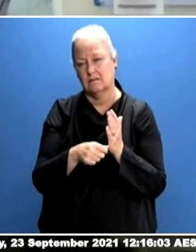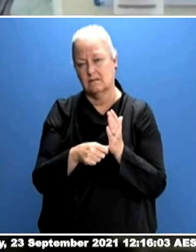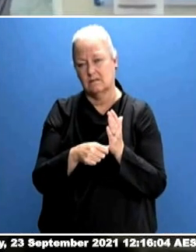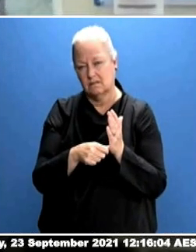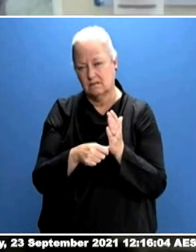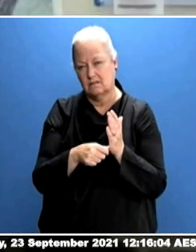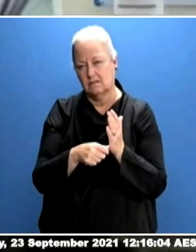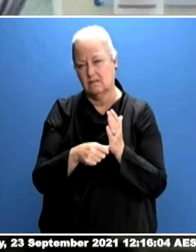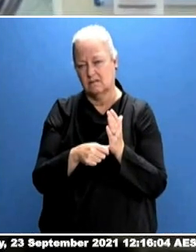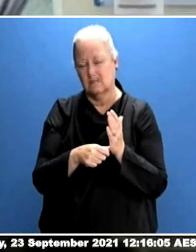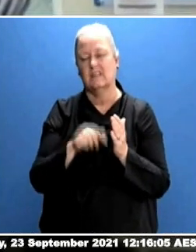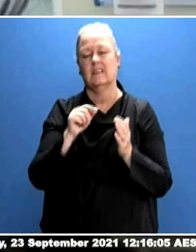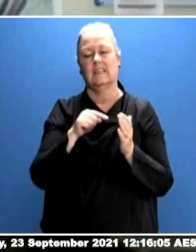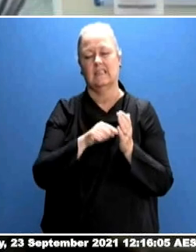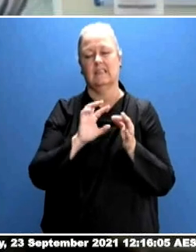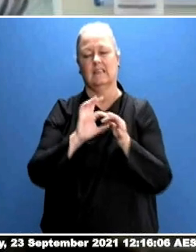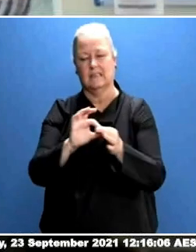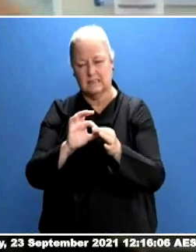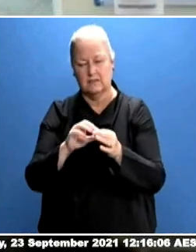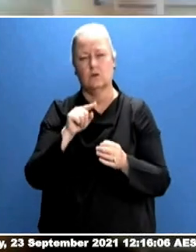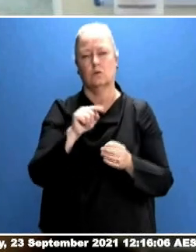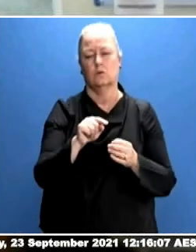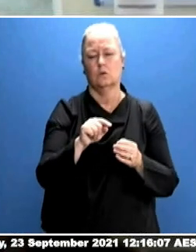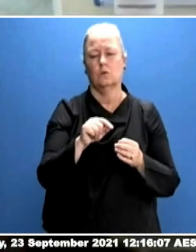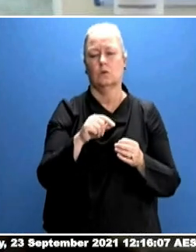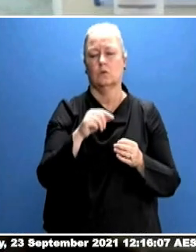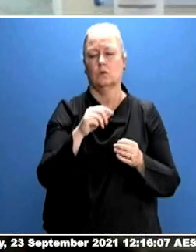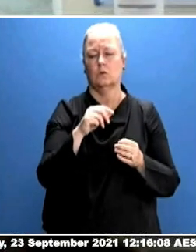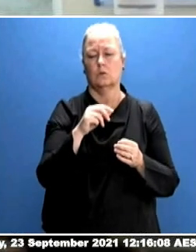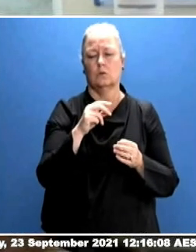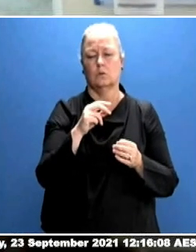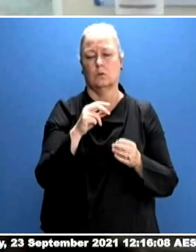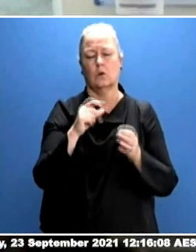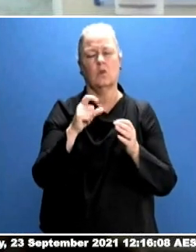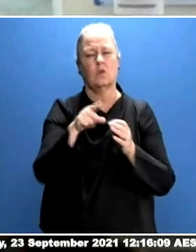of the Criminal Code which talks about justified application of force